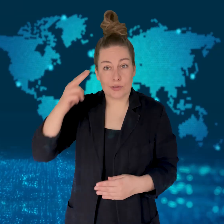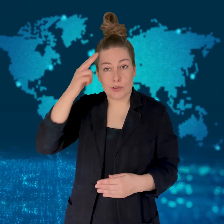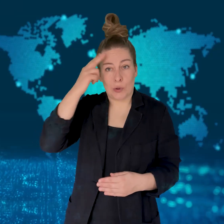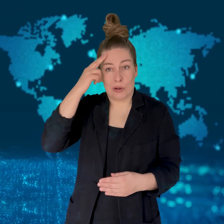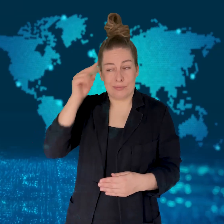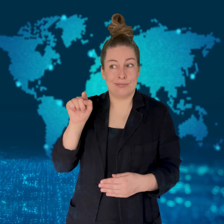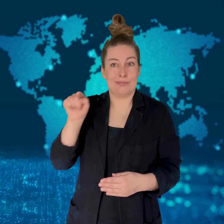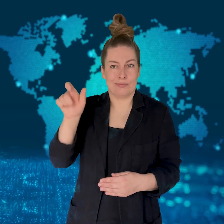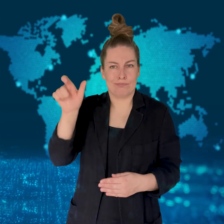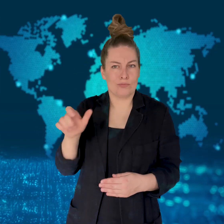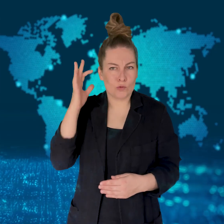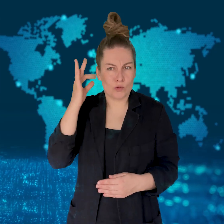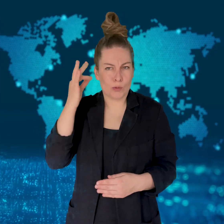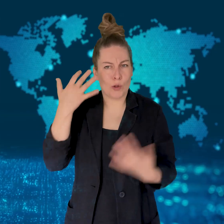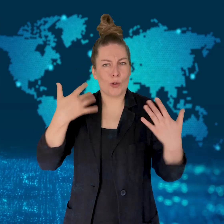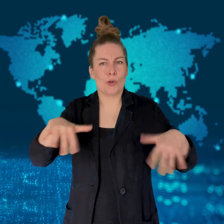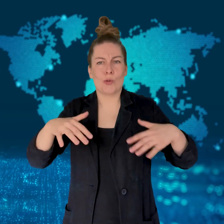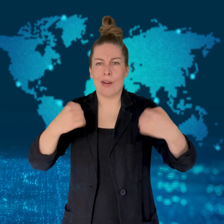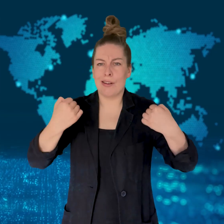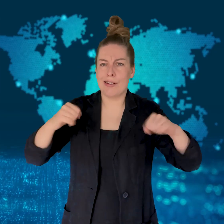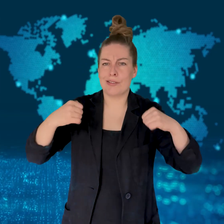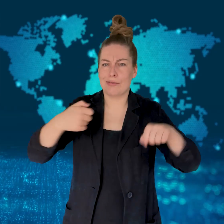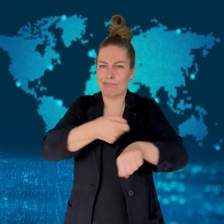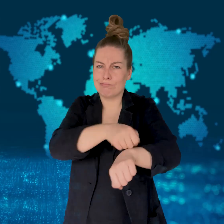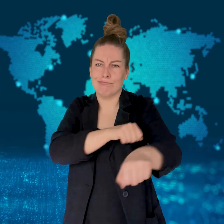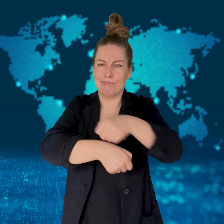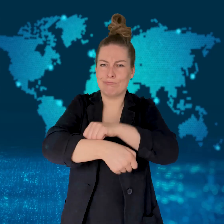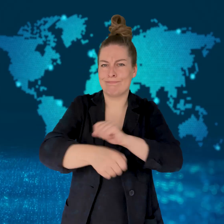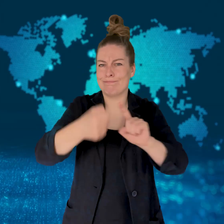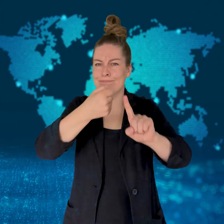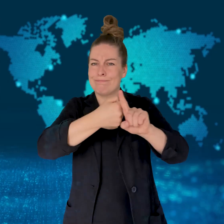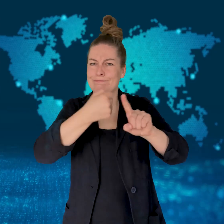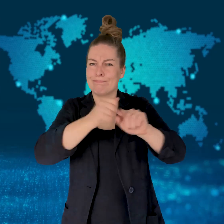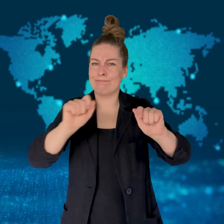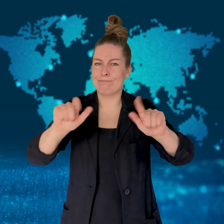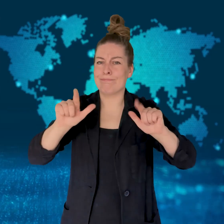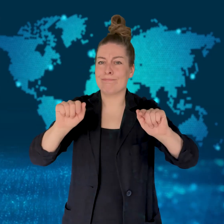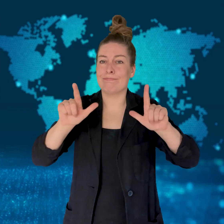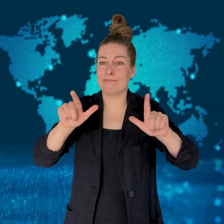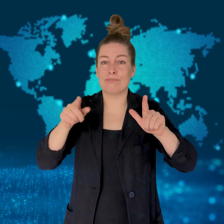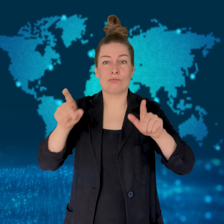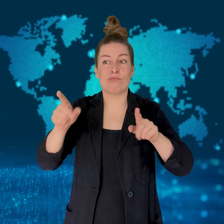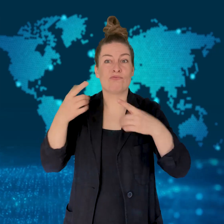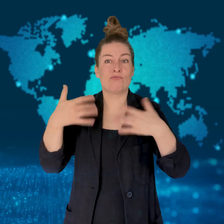[MONIKA]: A Saudi Arabian activist has been sentenced to 11 years